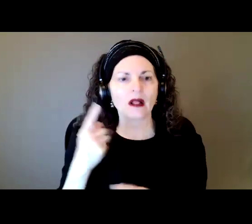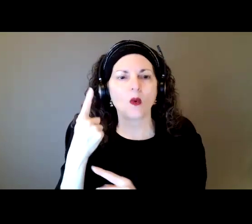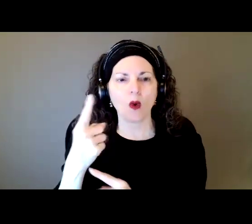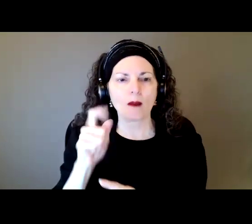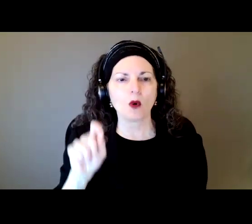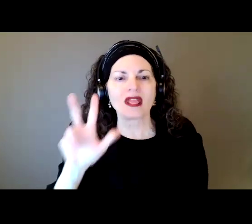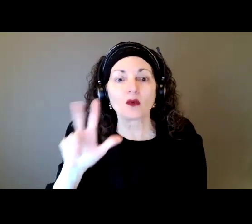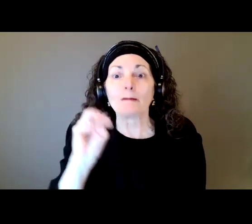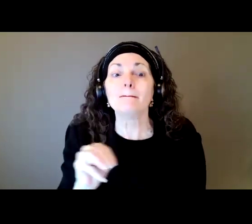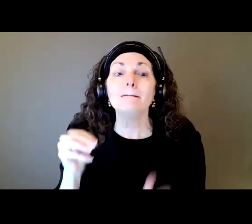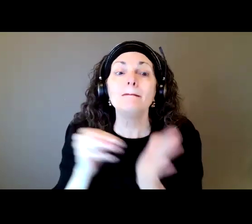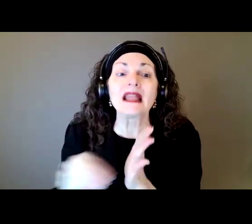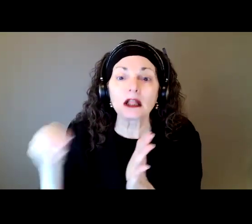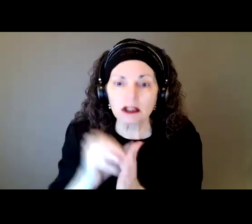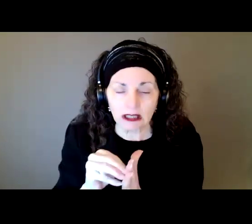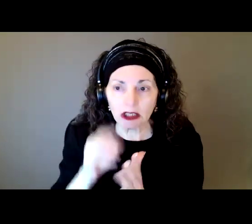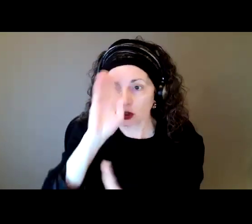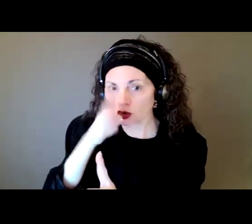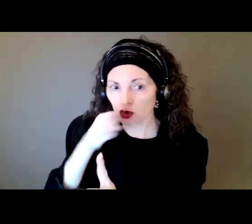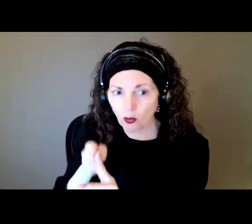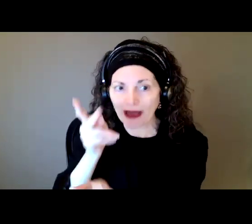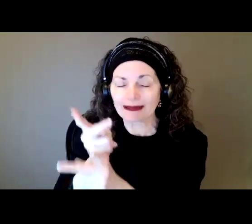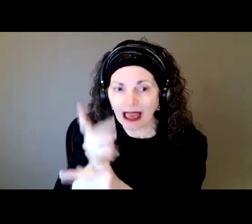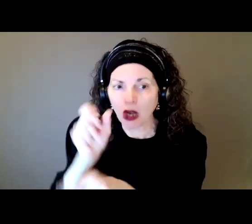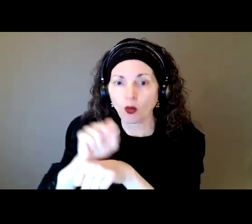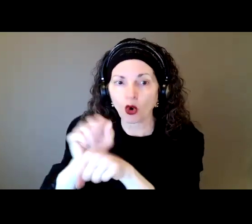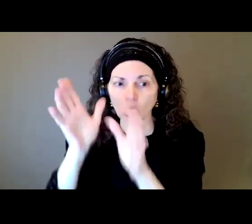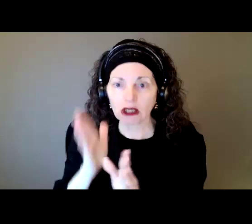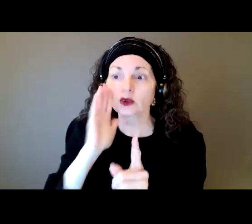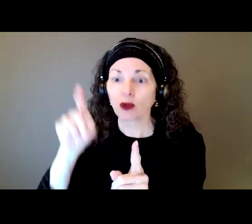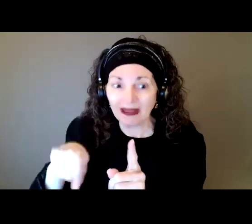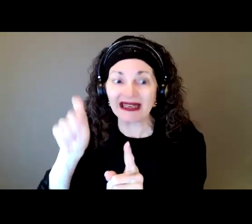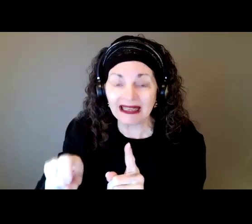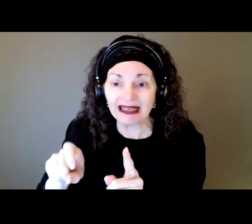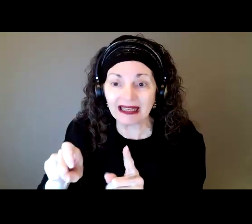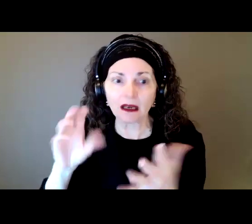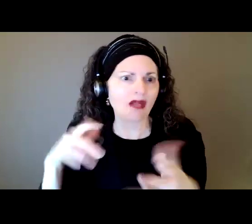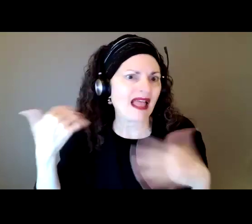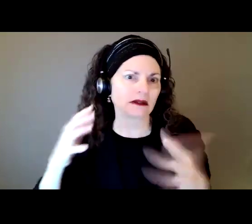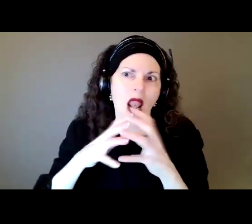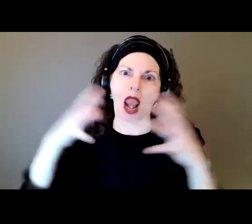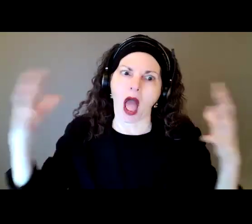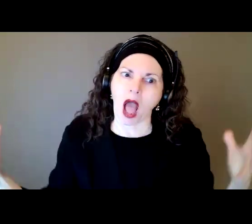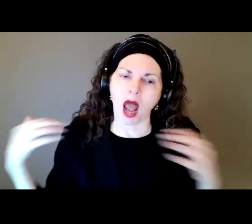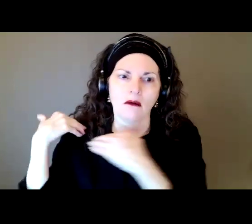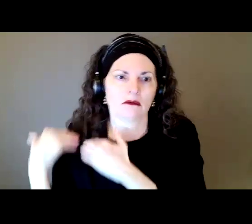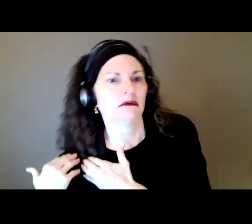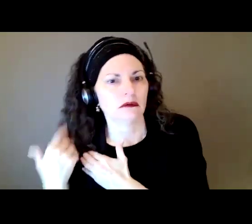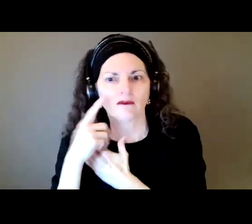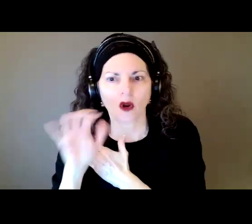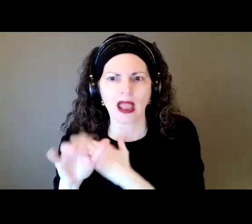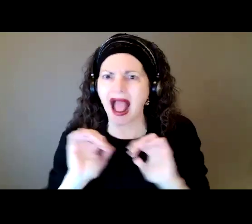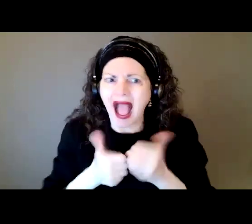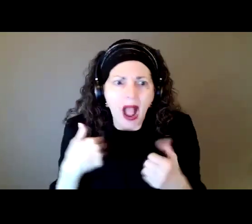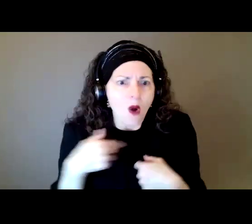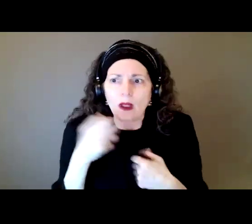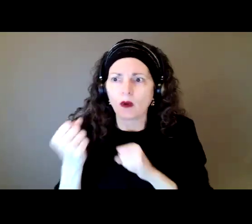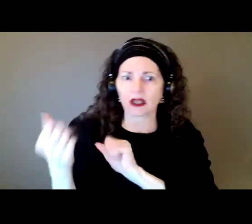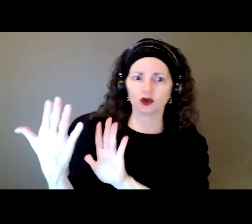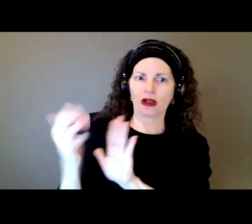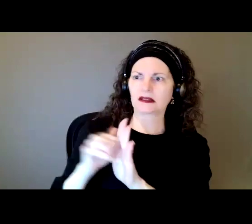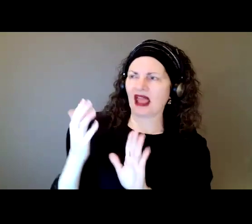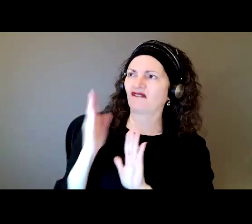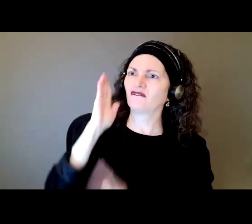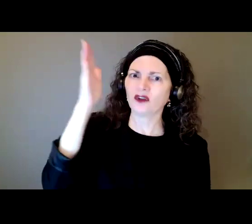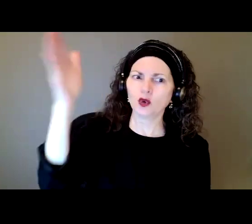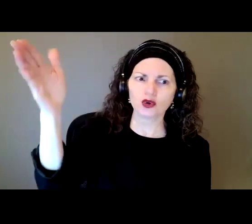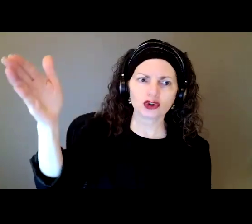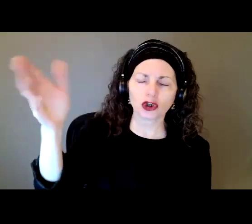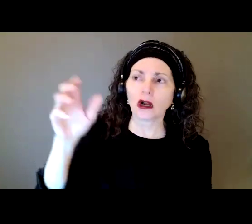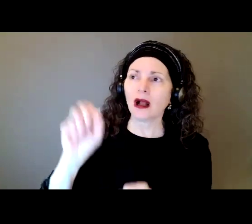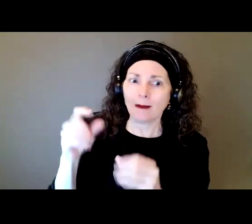putting more demands on an already overstretched workforce. It's fair to ask how are we going to address the future growing demand while also retaining the current workforce.